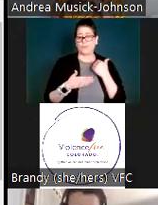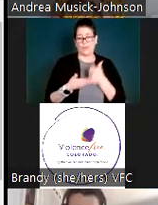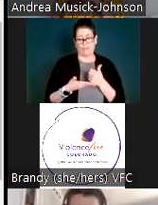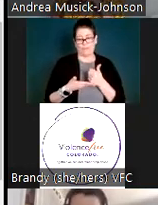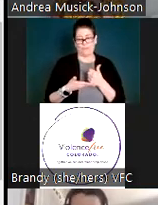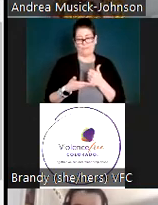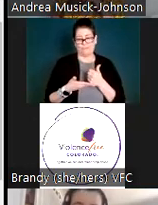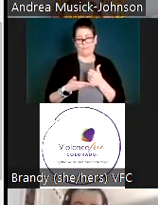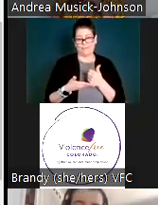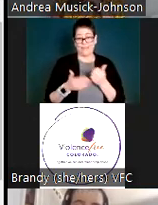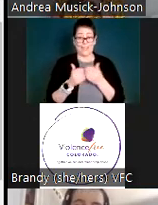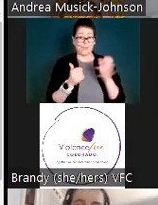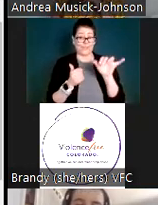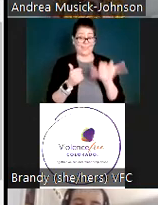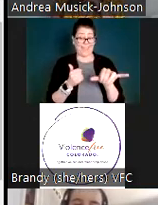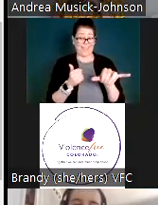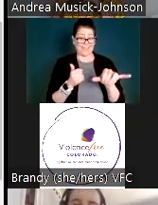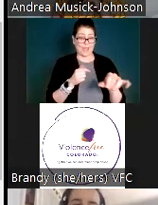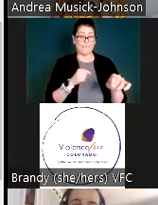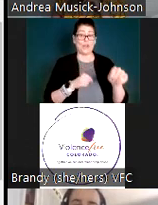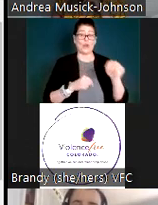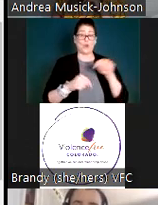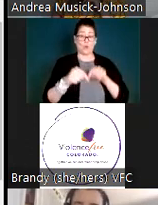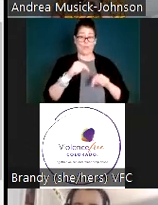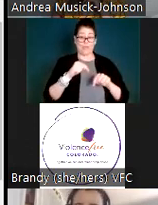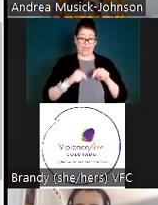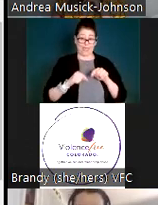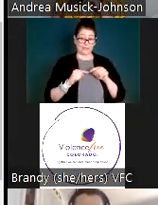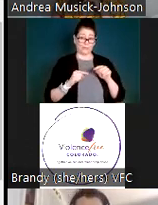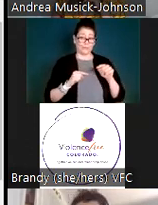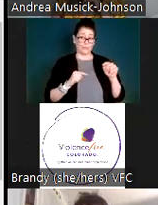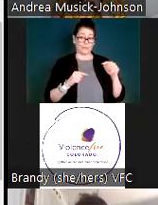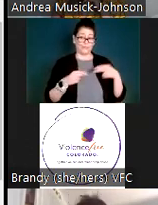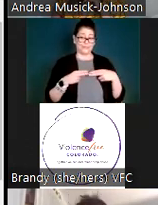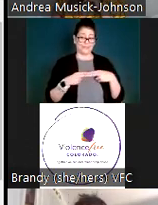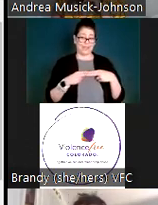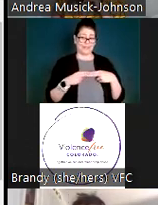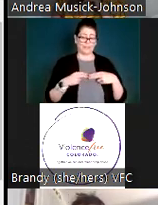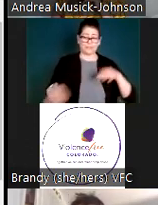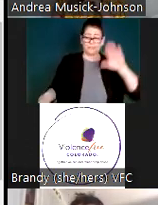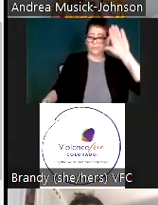I'm going to go back to our PowerPoint. (Brandy) Andrea, this is Brandy,